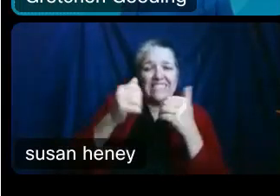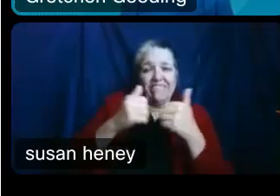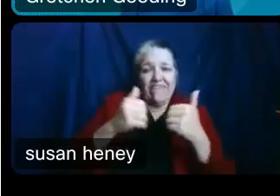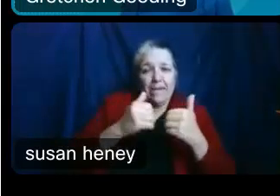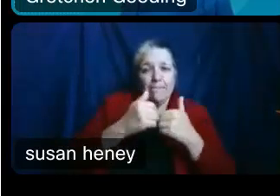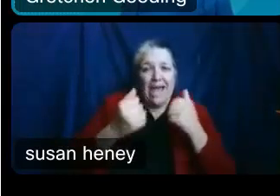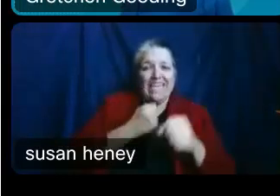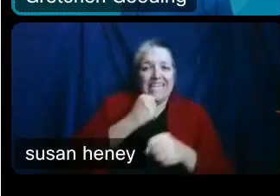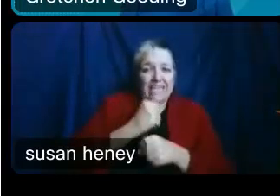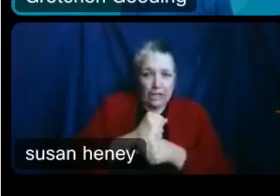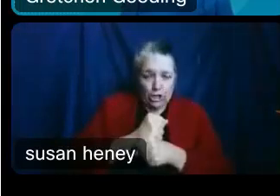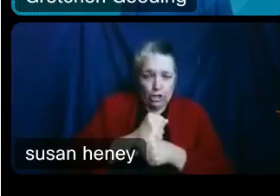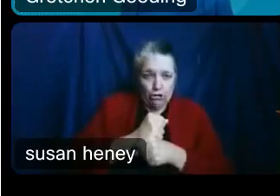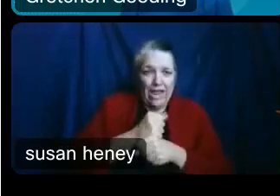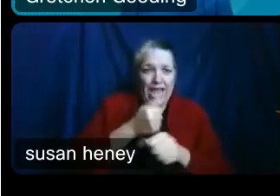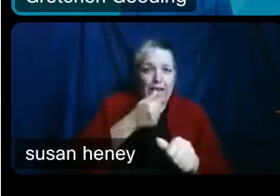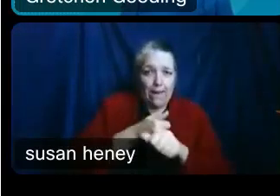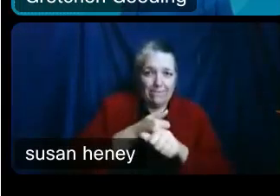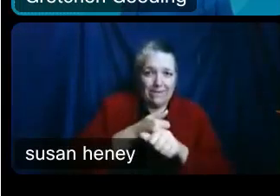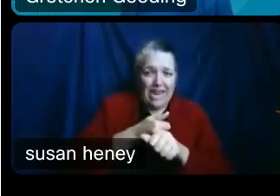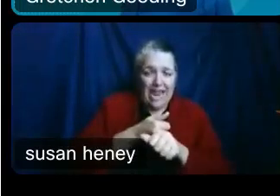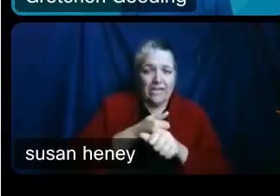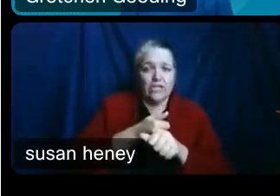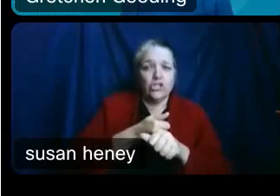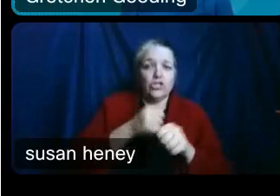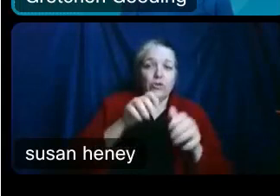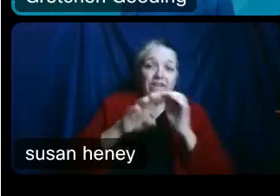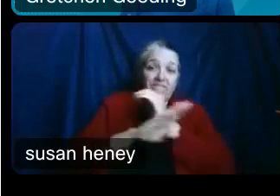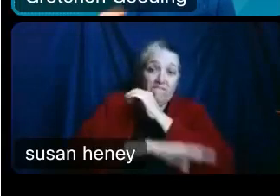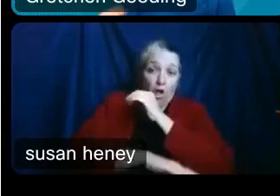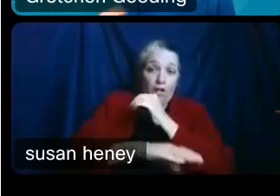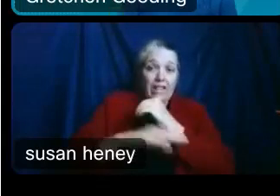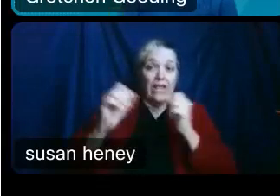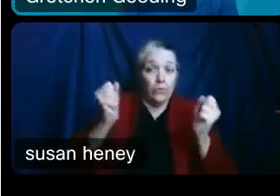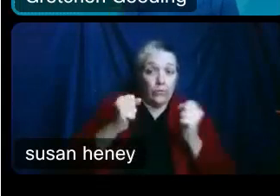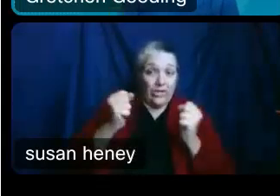the fall and winter as new data products are released, and we updated some of those pages